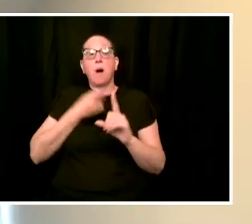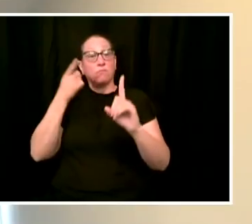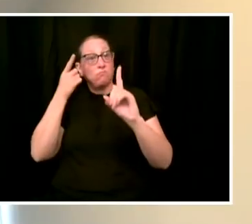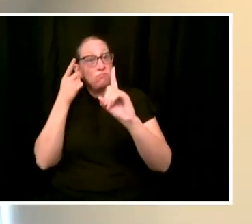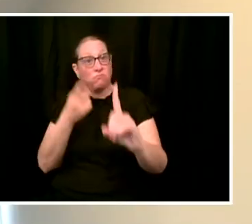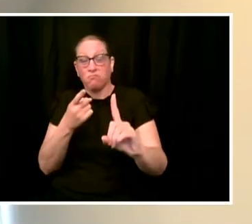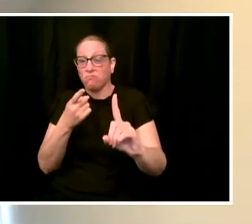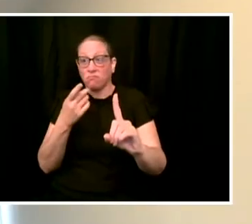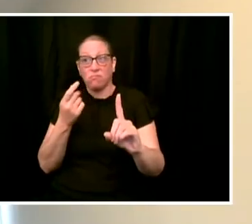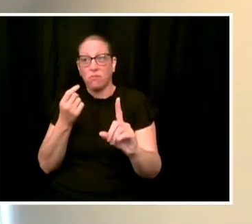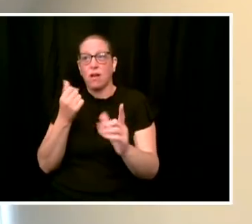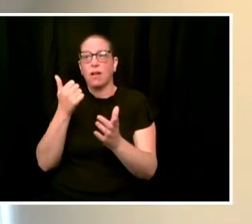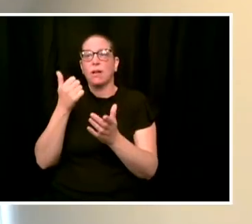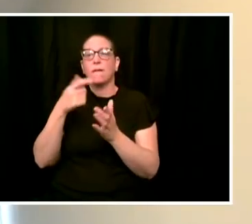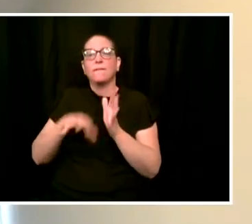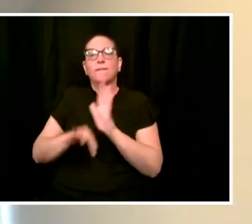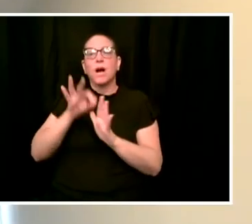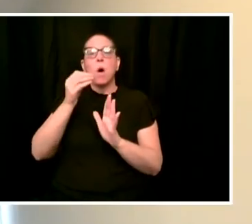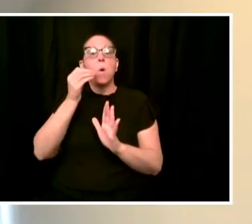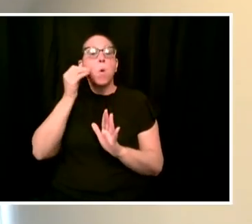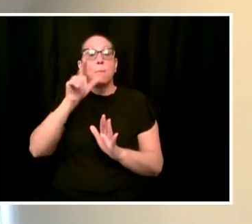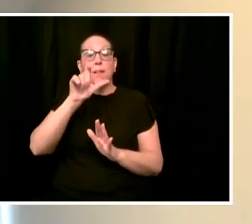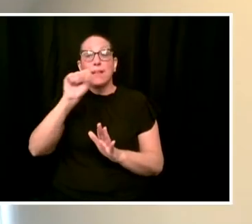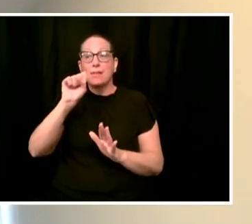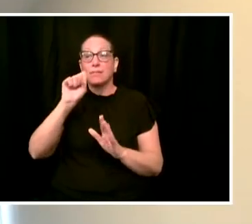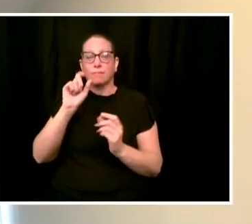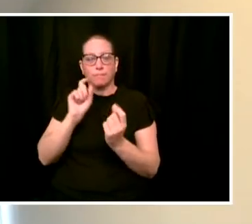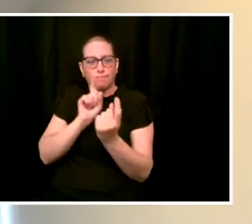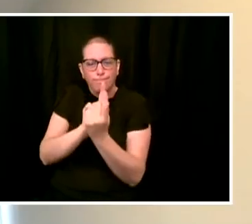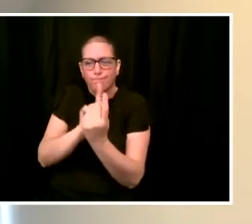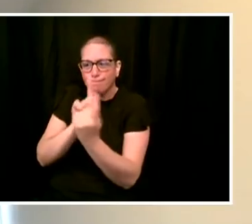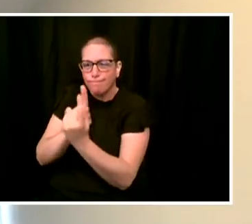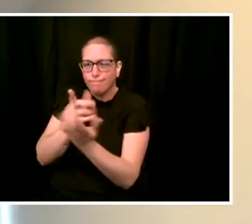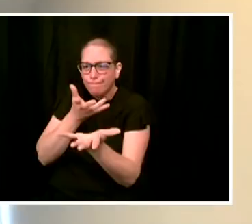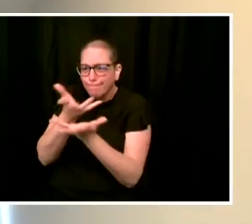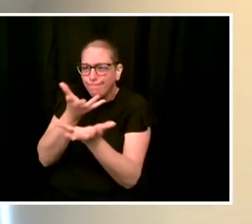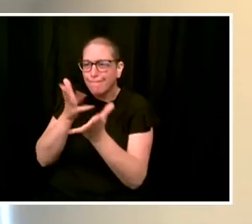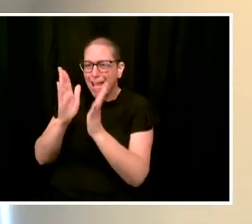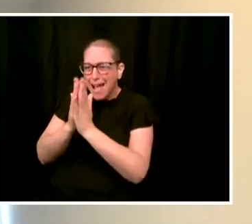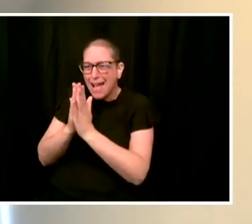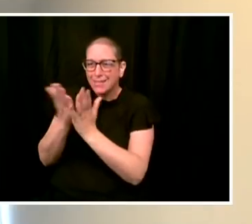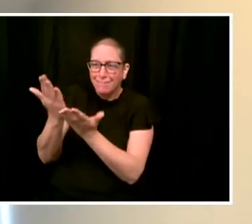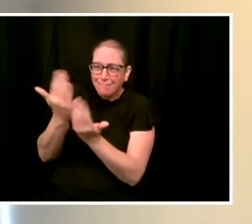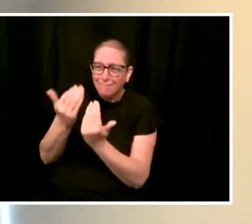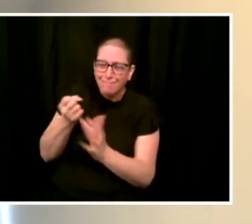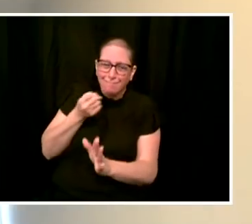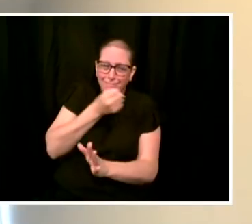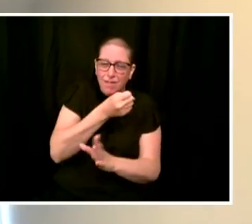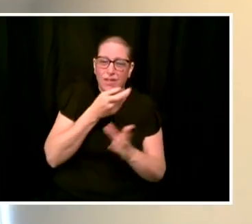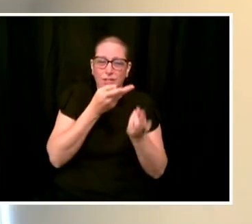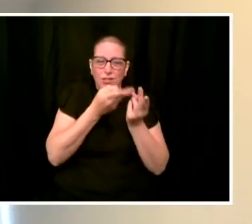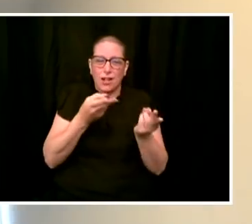STREETS AND REMAIN OFF OF THE STREETS, WE HAVE MORE THAN 2500 PEOPLE TO COME IN OFF OFT HE